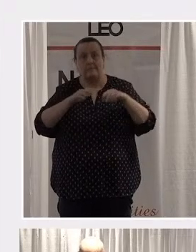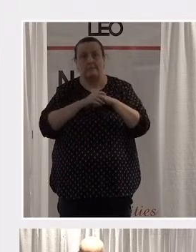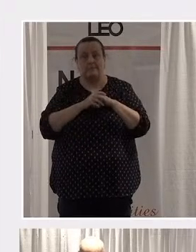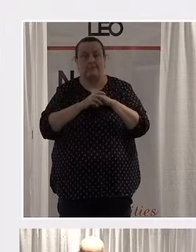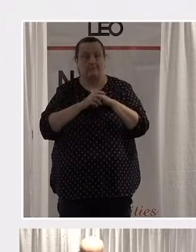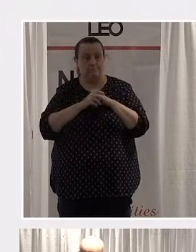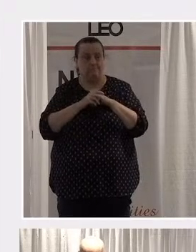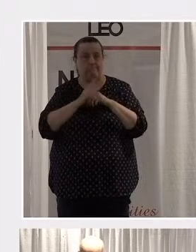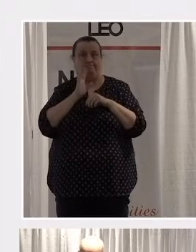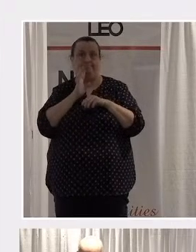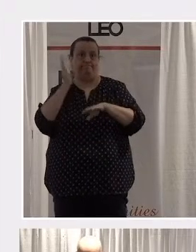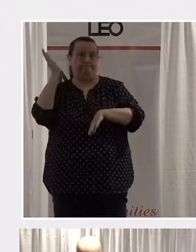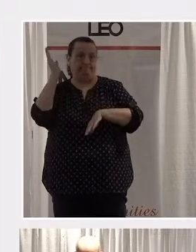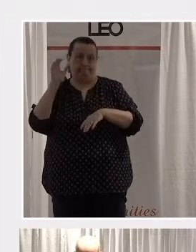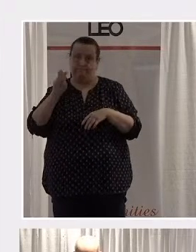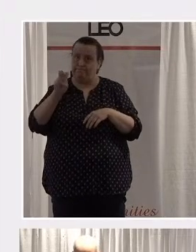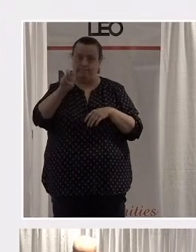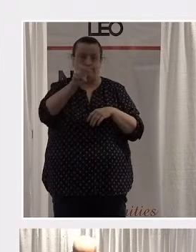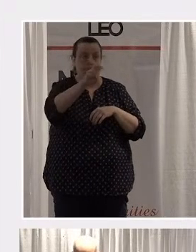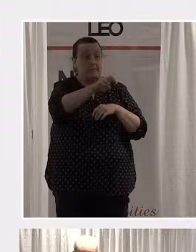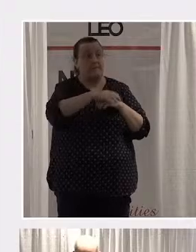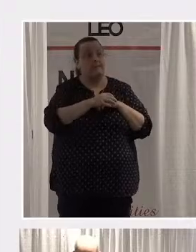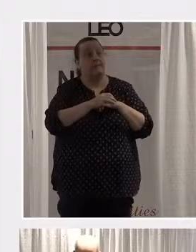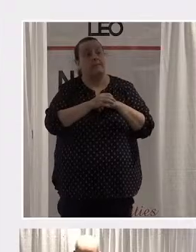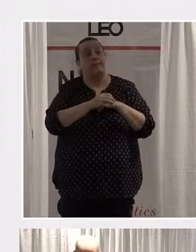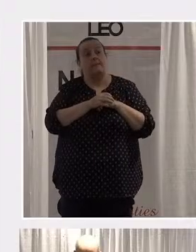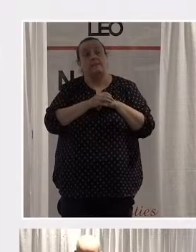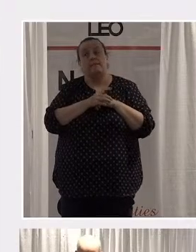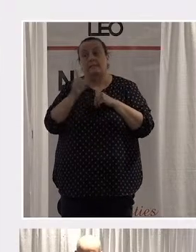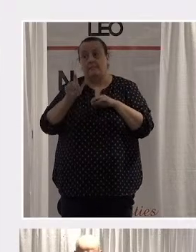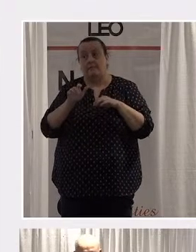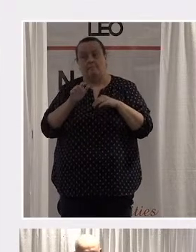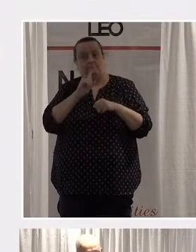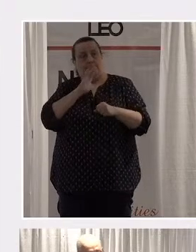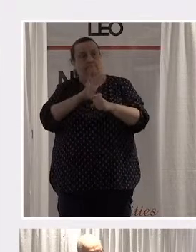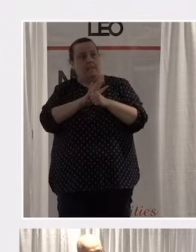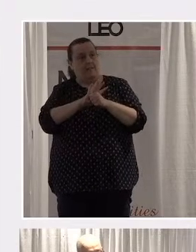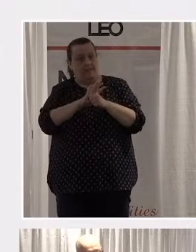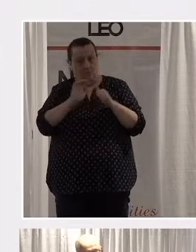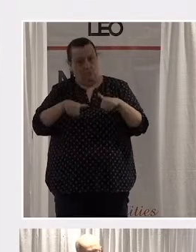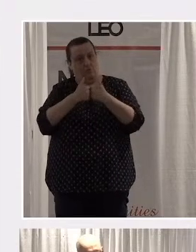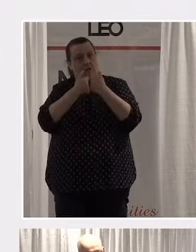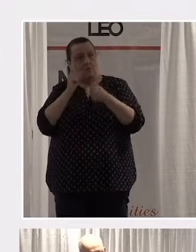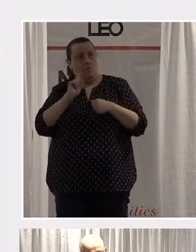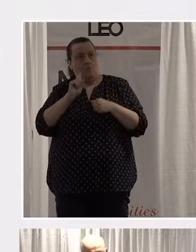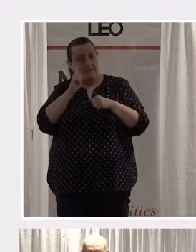VAN IS COMMITTED TO CHALLENGING THE STEREOTYPE THAT PEOPLE WITH DISABILITIES CAN'T